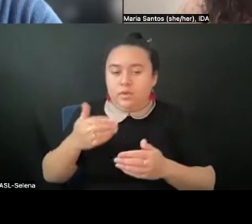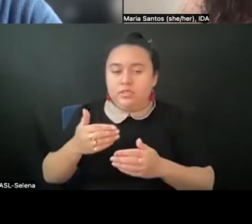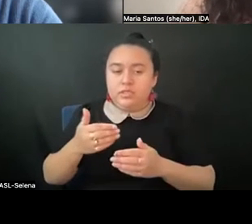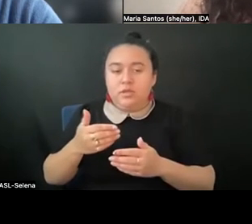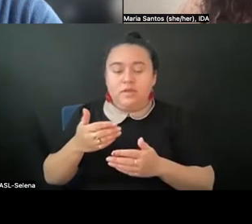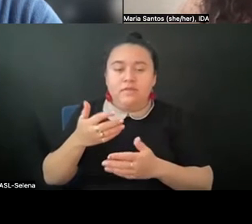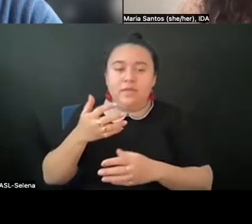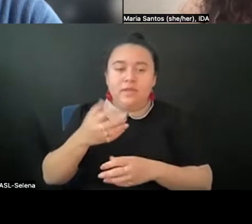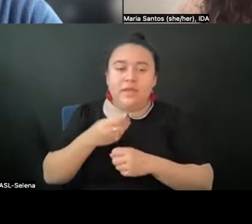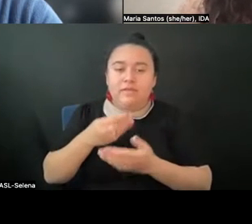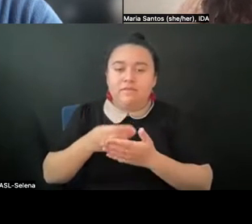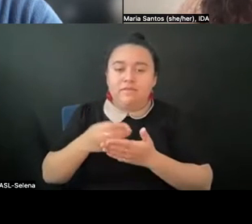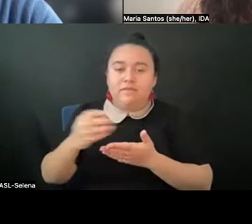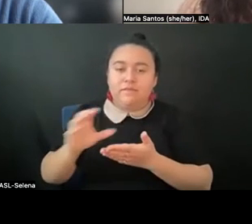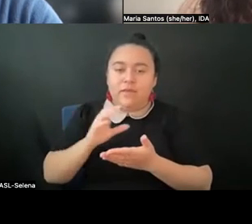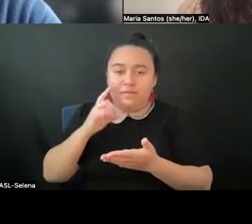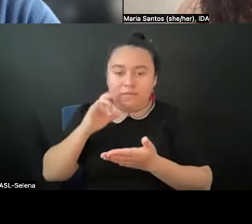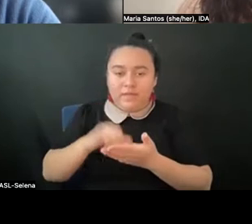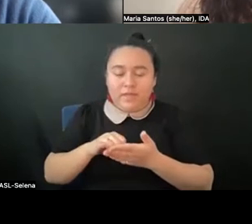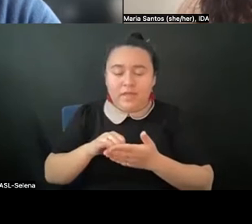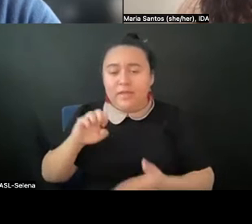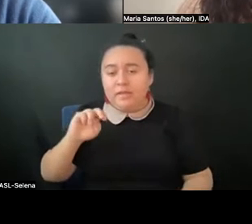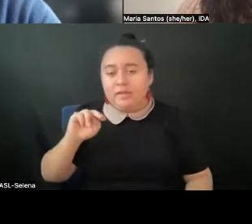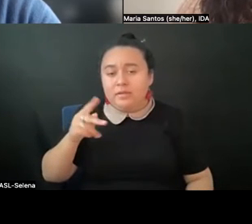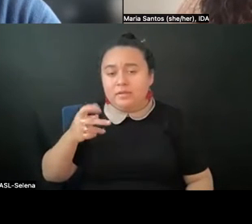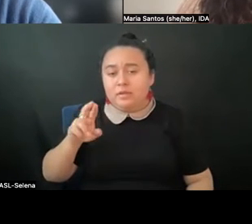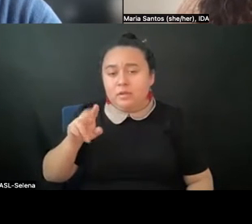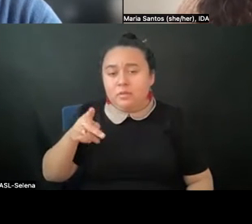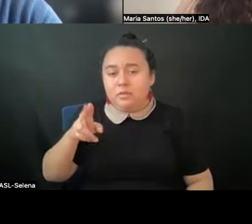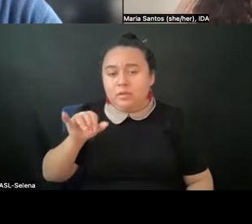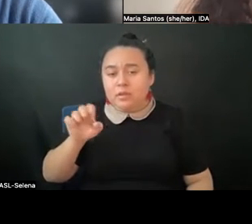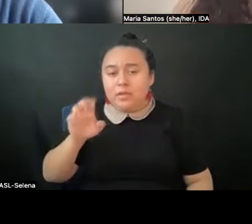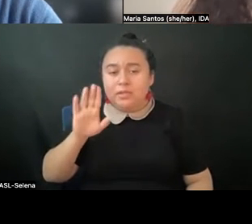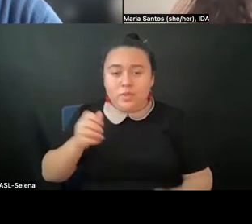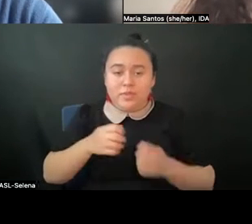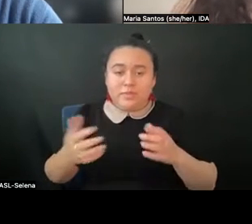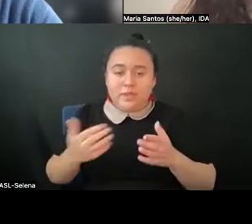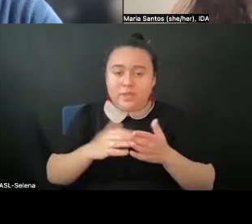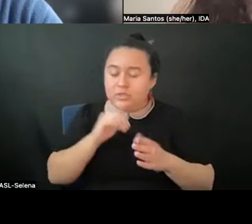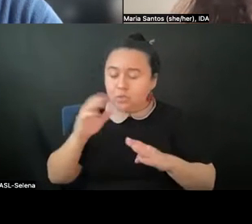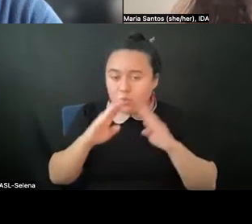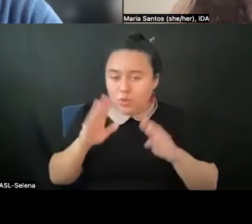So, enterprise will be expanding again. No worries. Not sure if it is going to be in the exact same capacity.